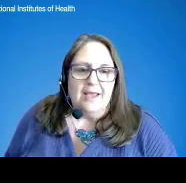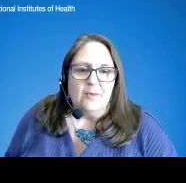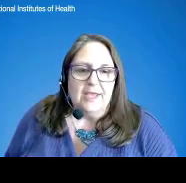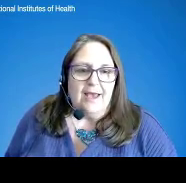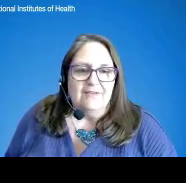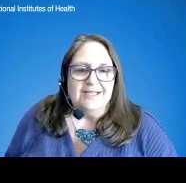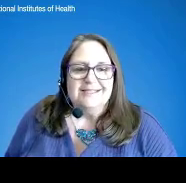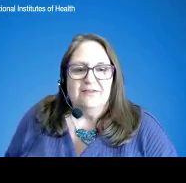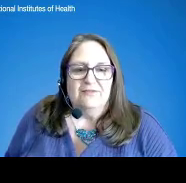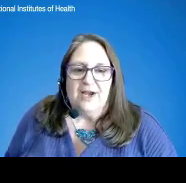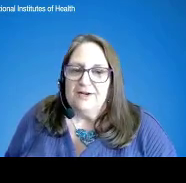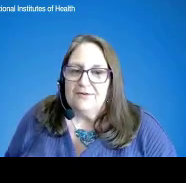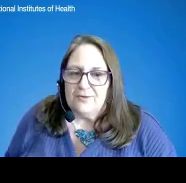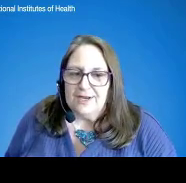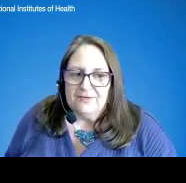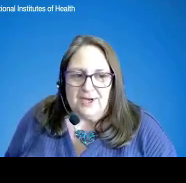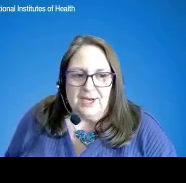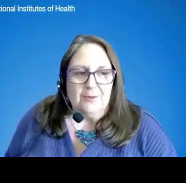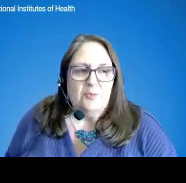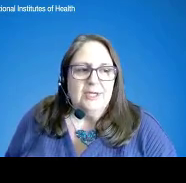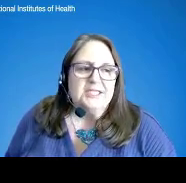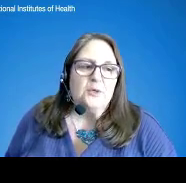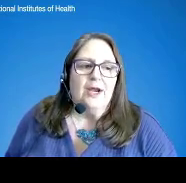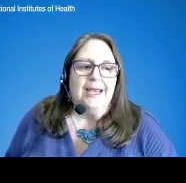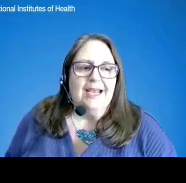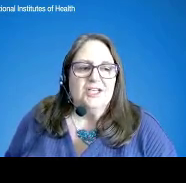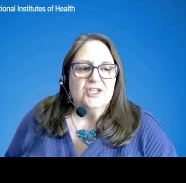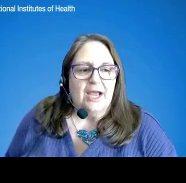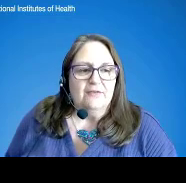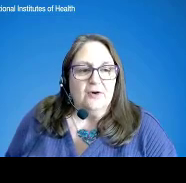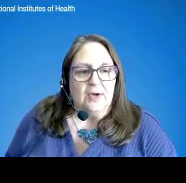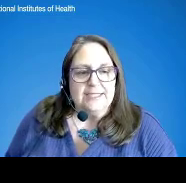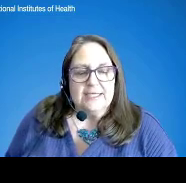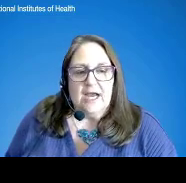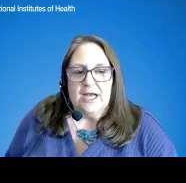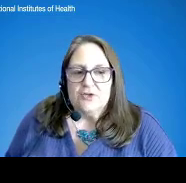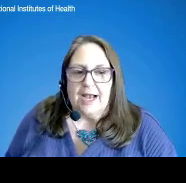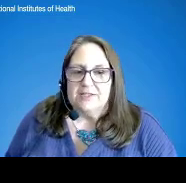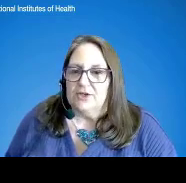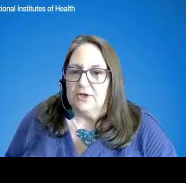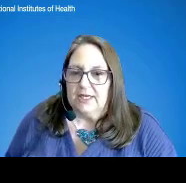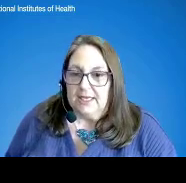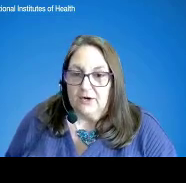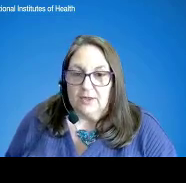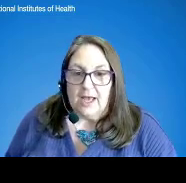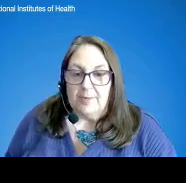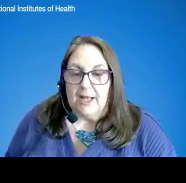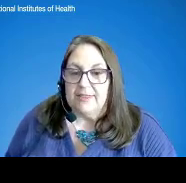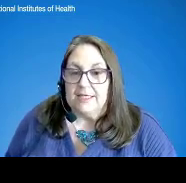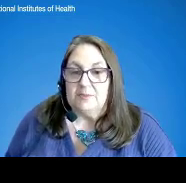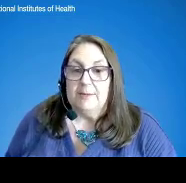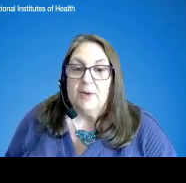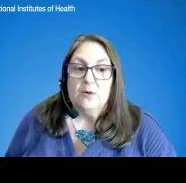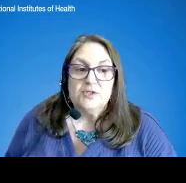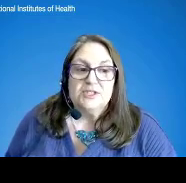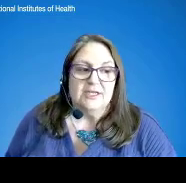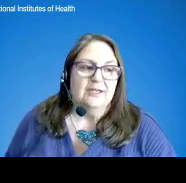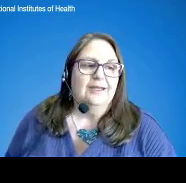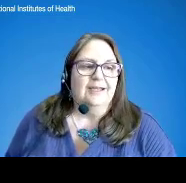And we have this, Find Grant Funding, which points to our NIH Guide for Grants and Contracts, and you're going to hear a lot about things being posted